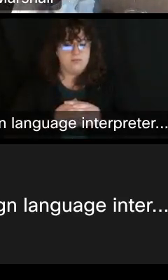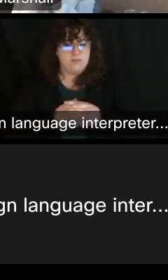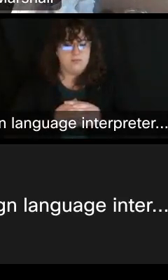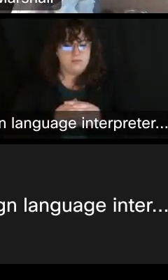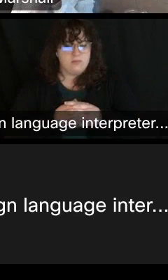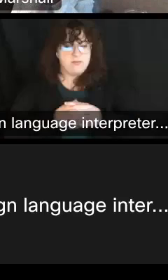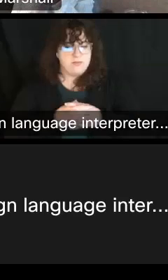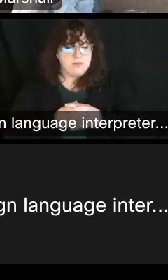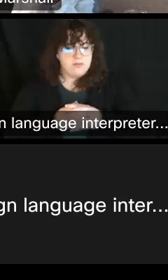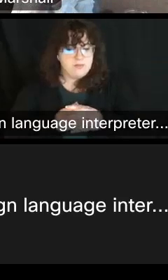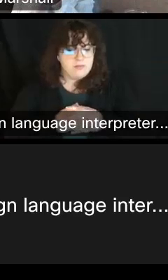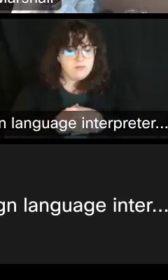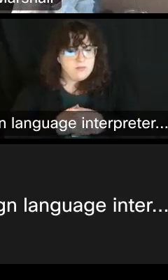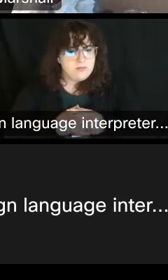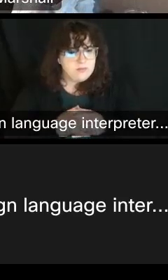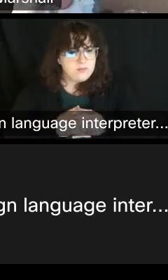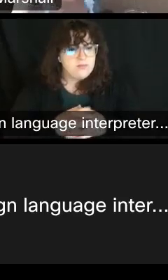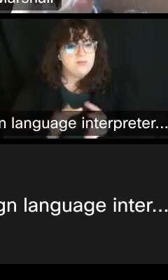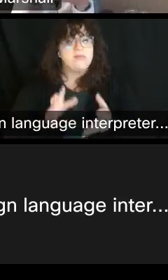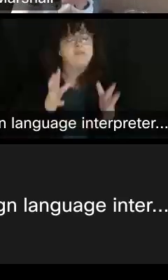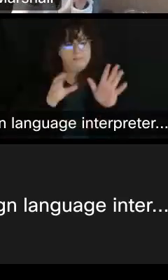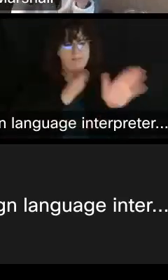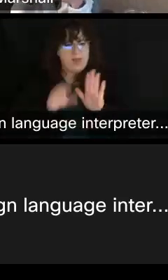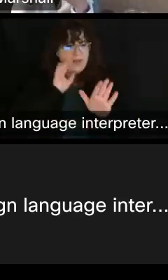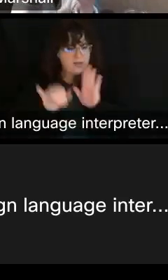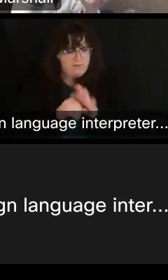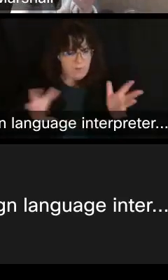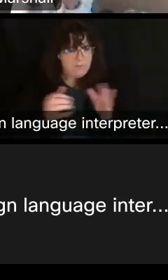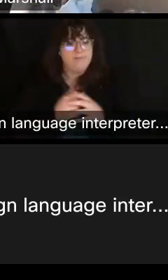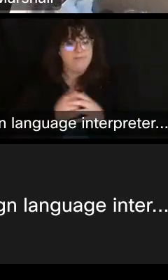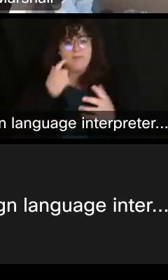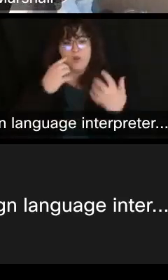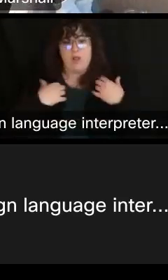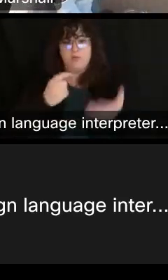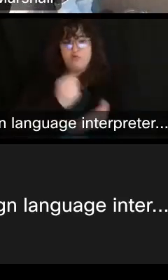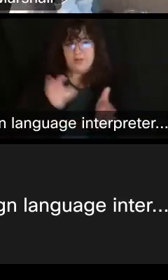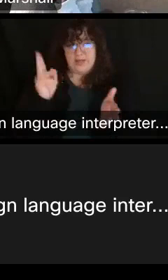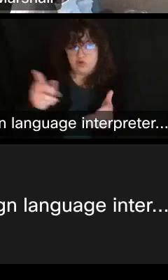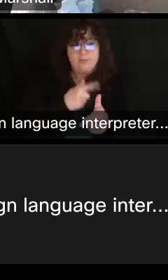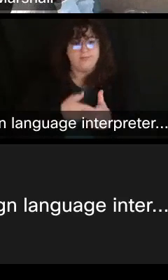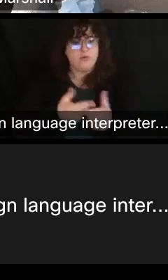what's the mental health treatment history? What's the current risk to others? During the pandemic we